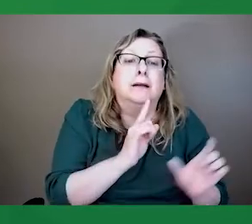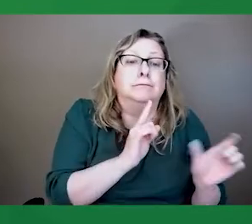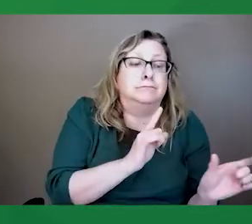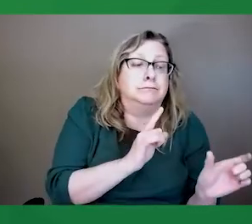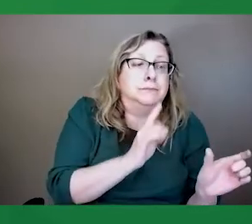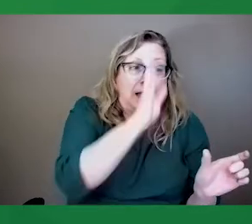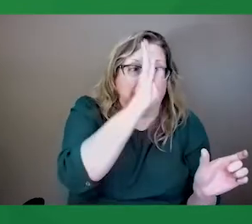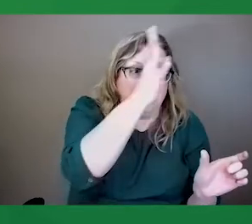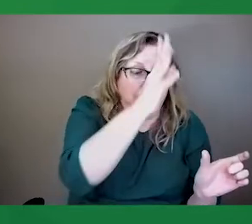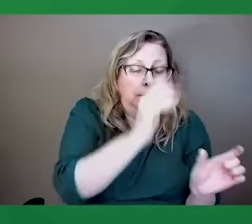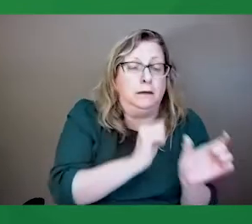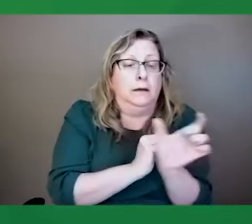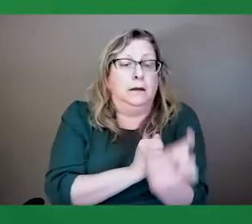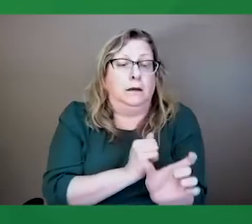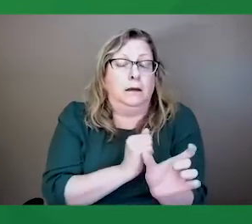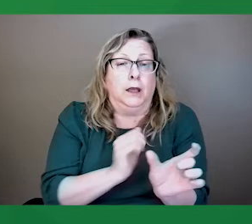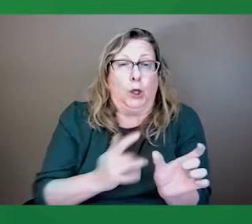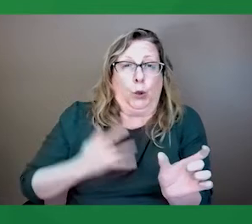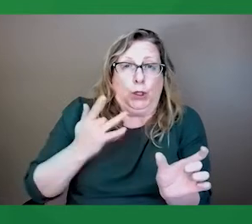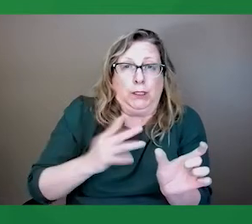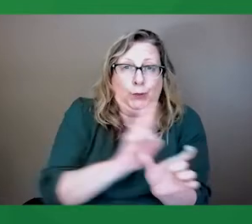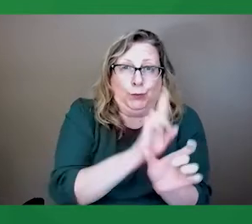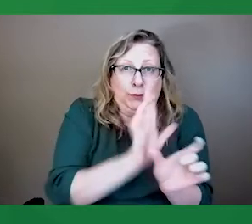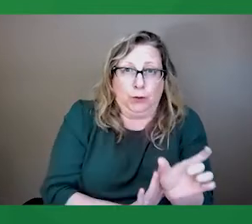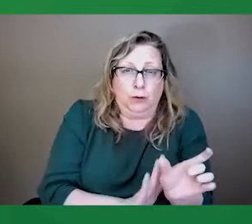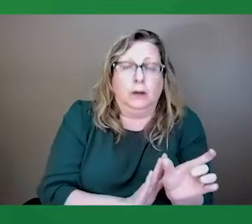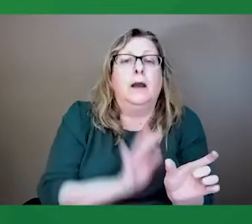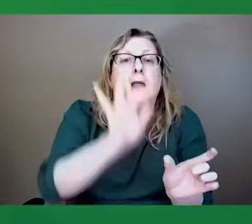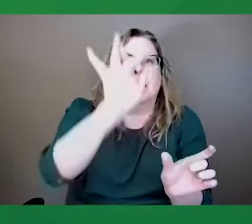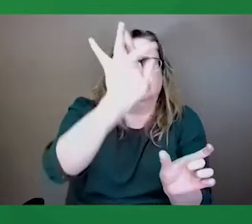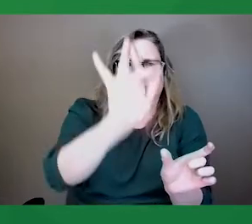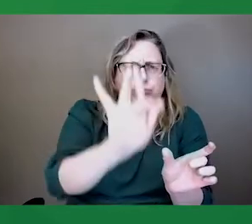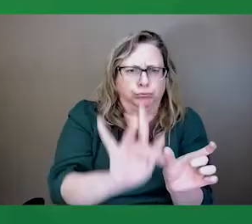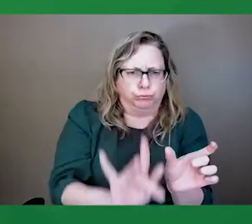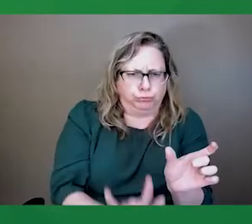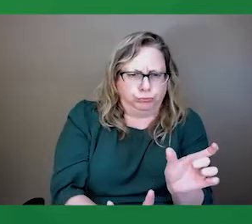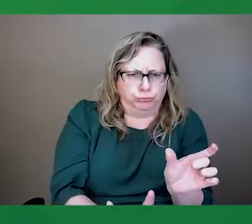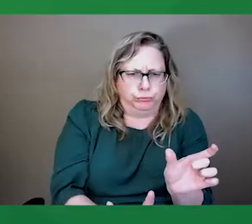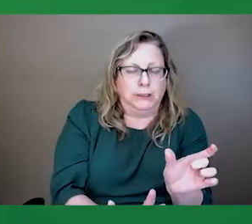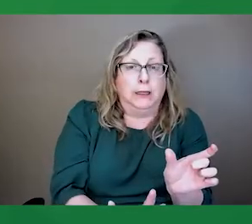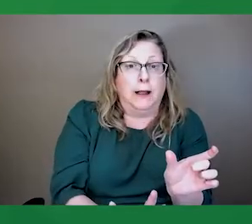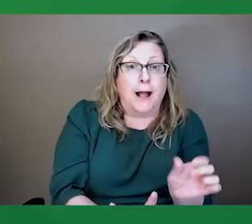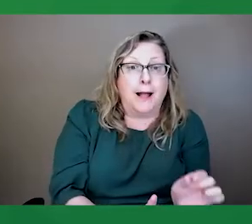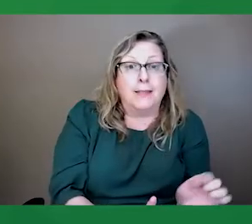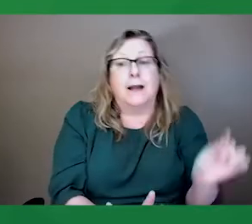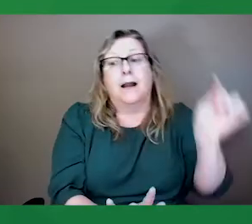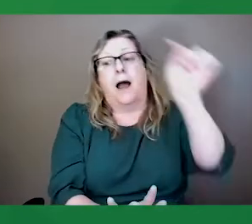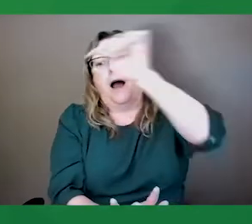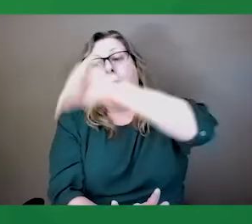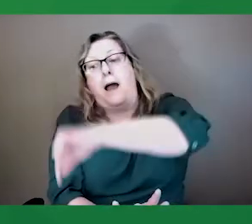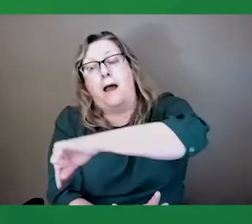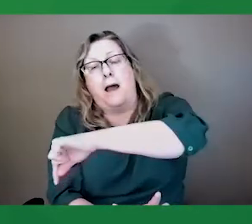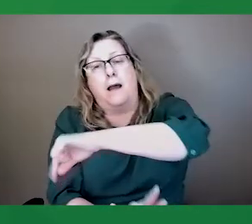because they fail to go from the early adopters stage to the early majority